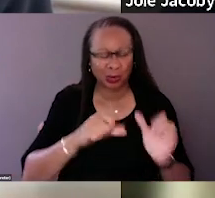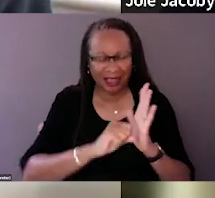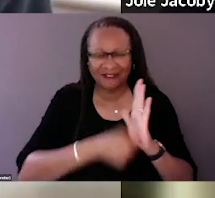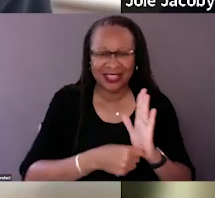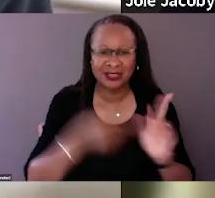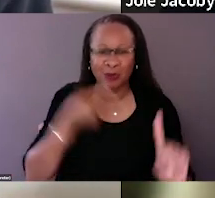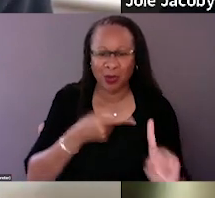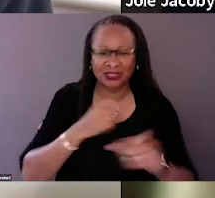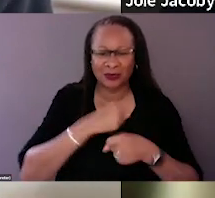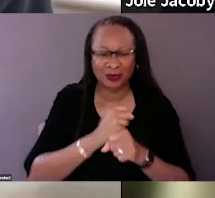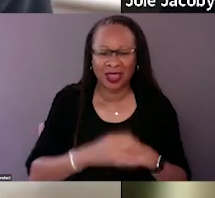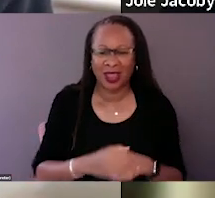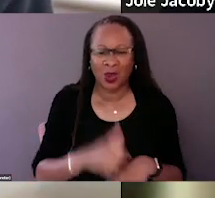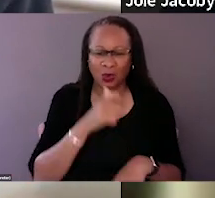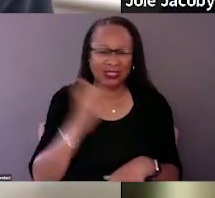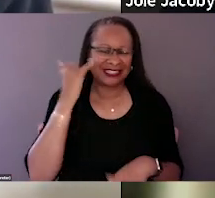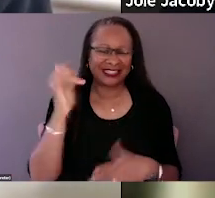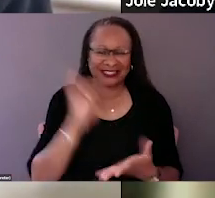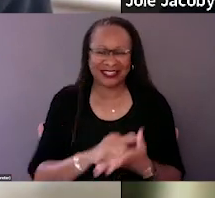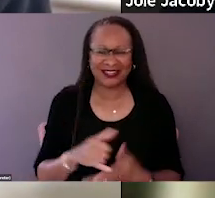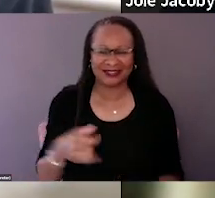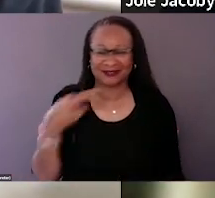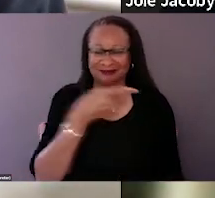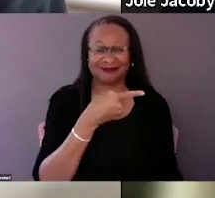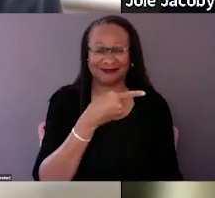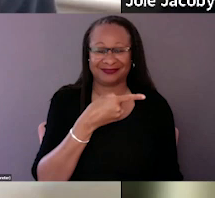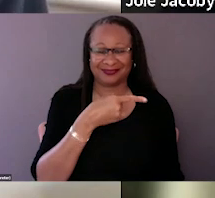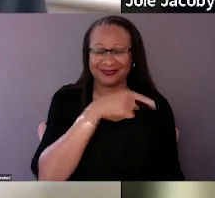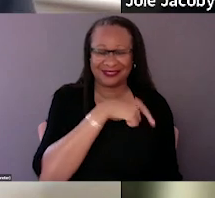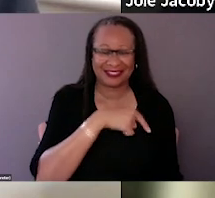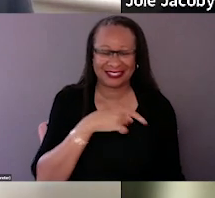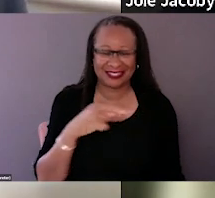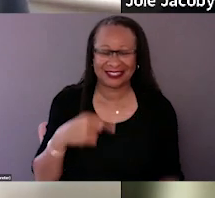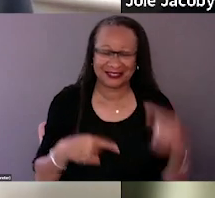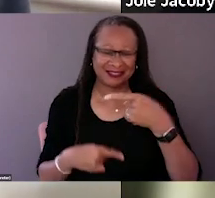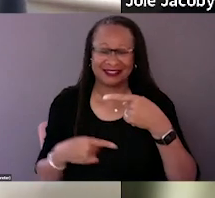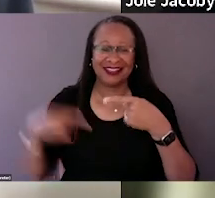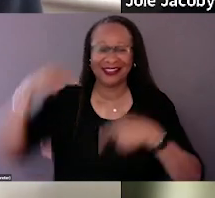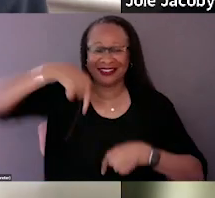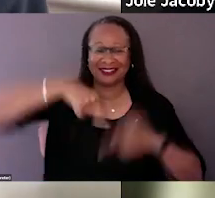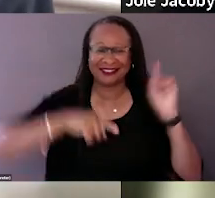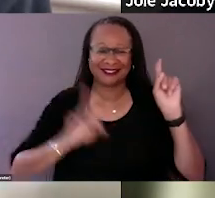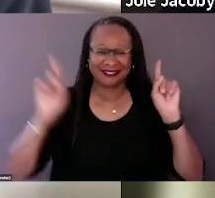Whose idea was that? This man right there, our director. Who are you pointing at? I don't know who people are pointing at.